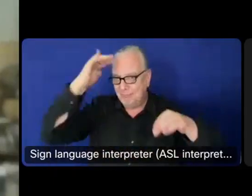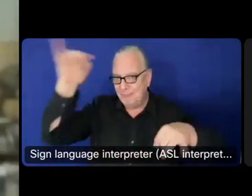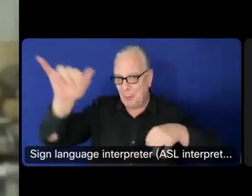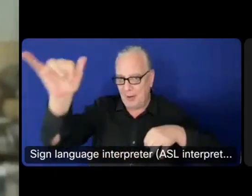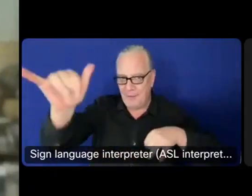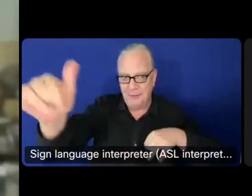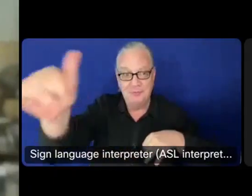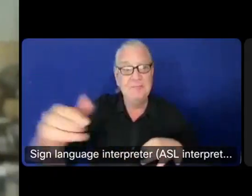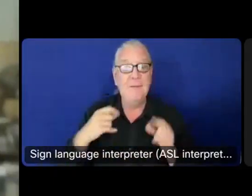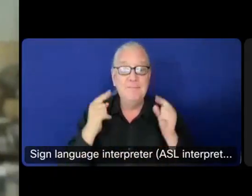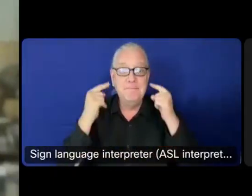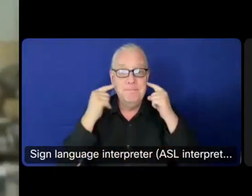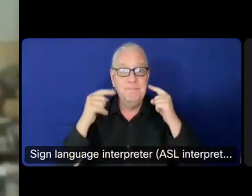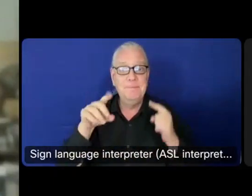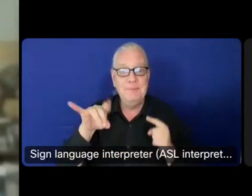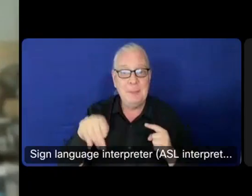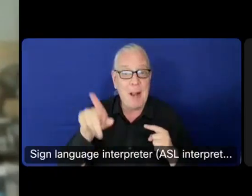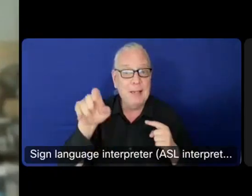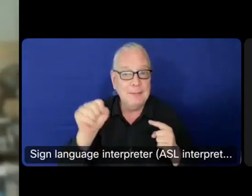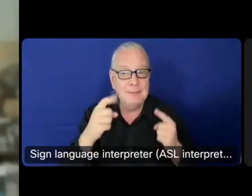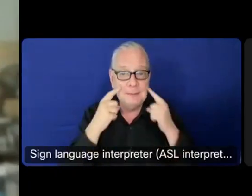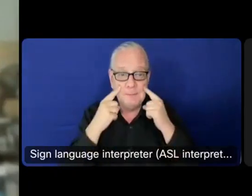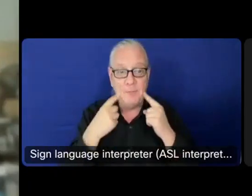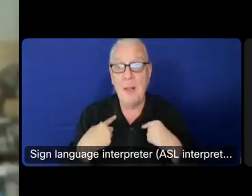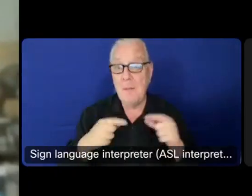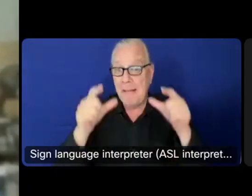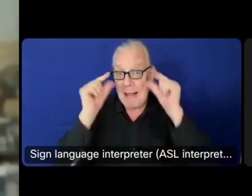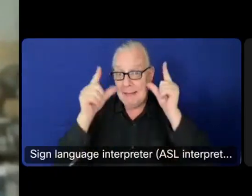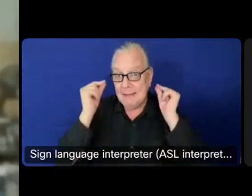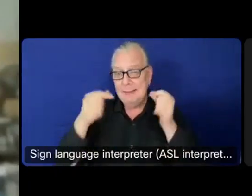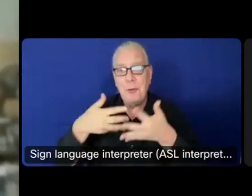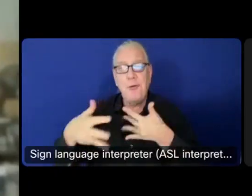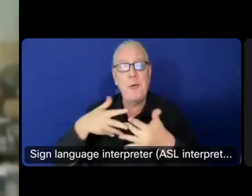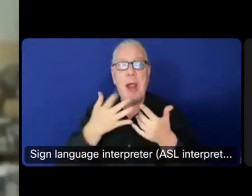have dimples. I'm wearing gray rimmed glasses. A little bit